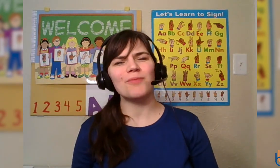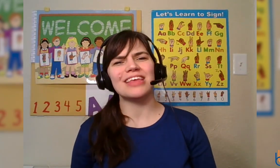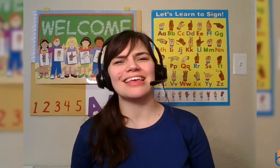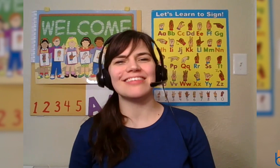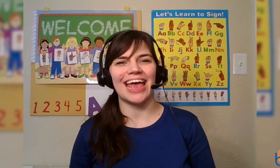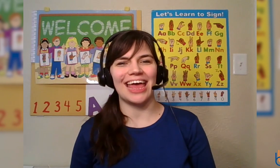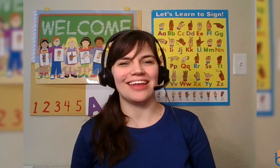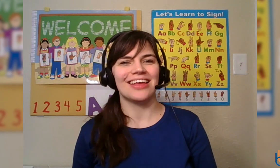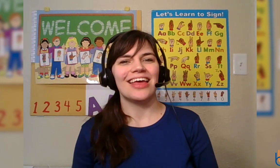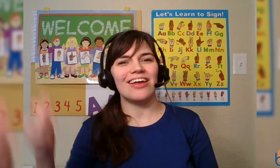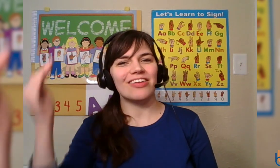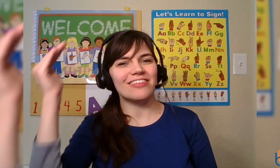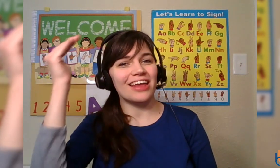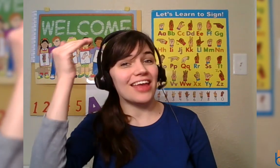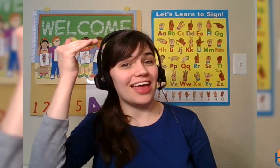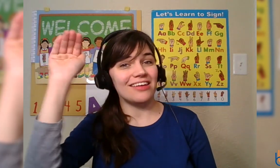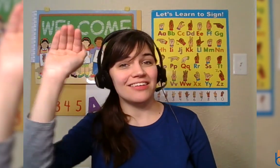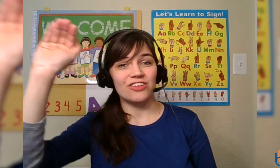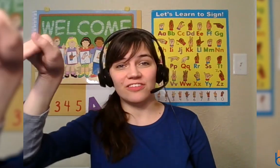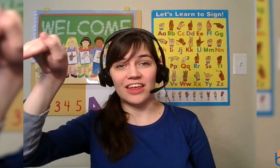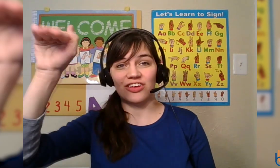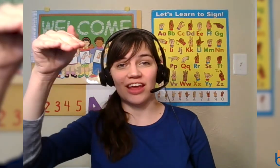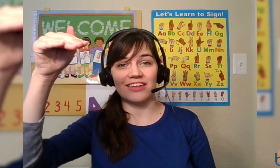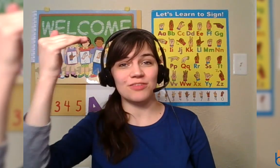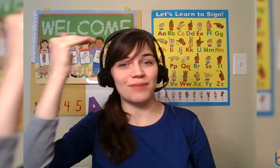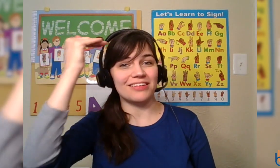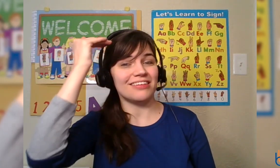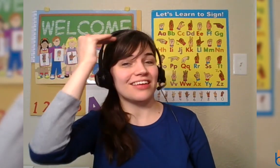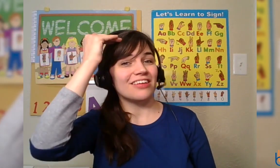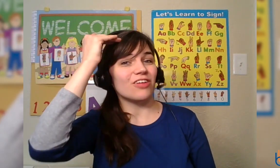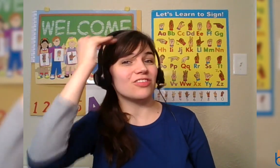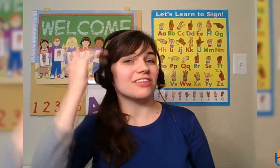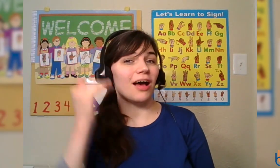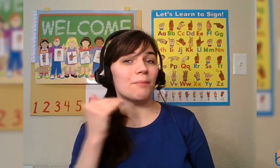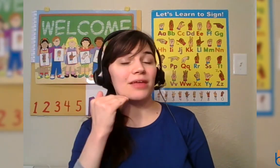his head. Now to sign head, just take your hand and bend it touch the top and